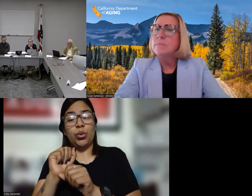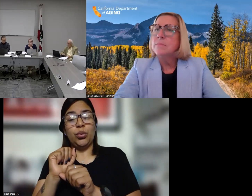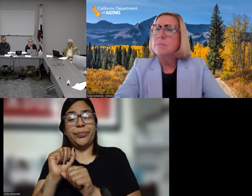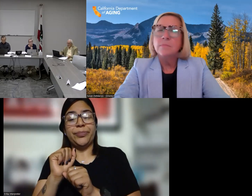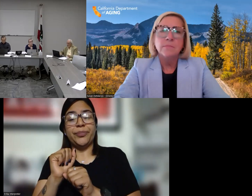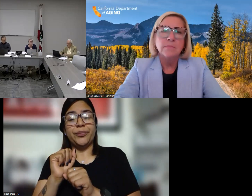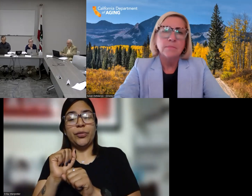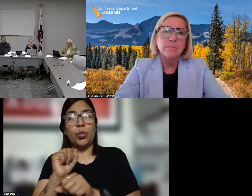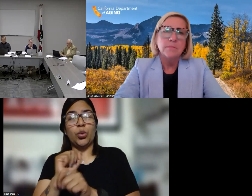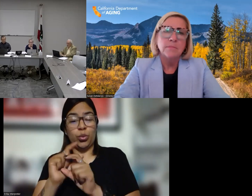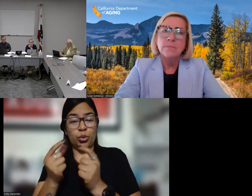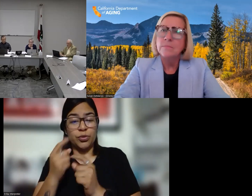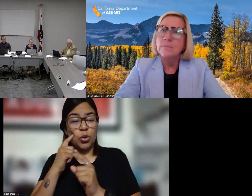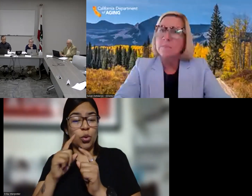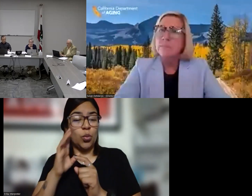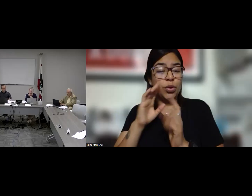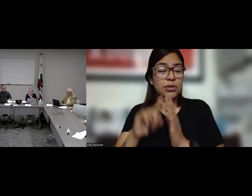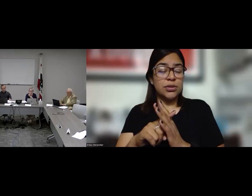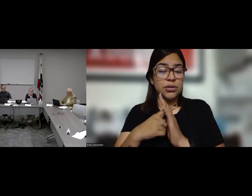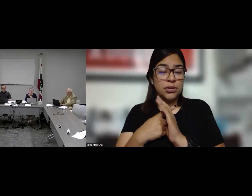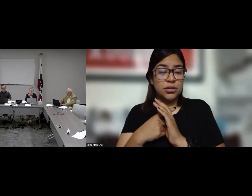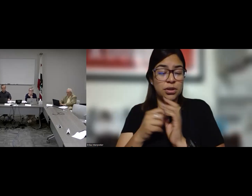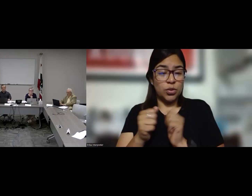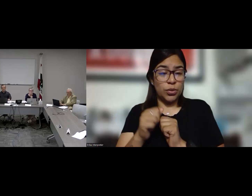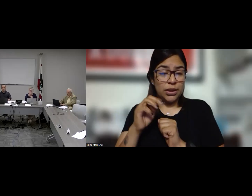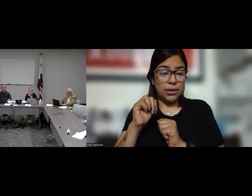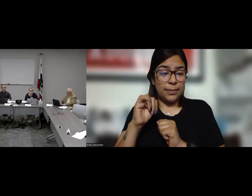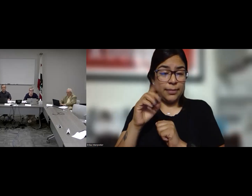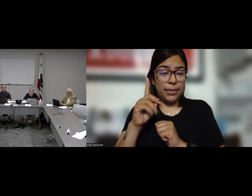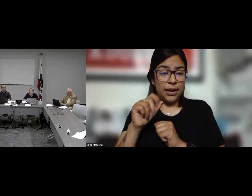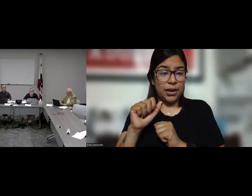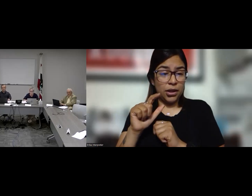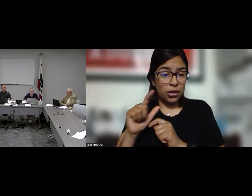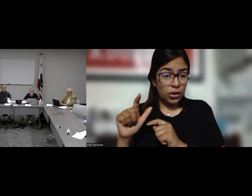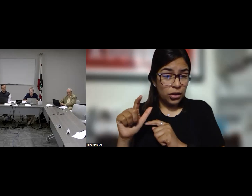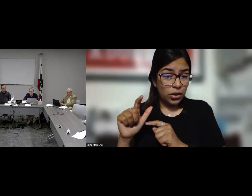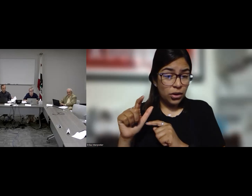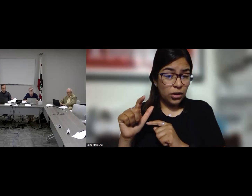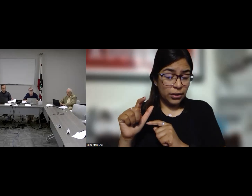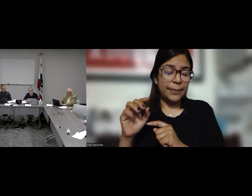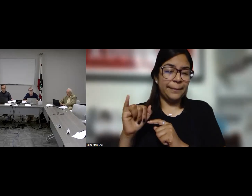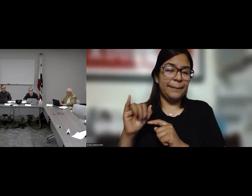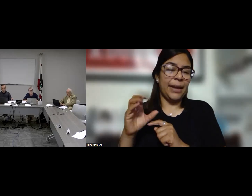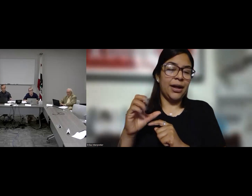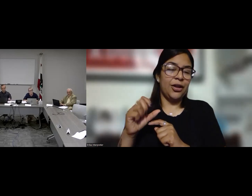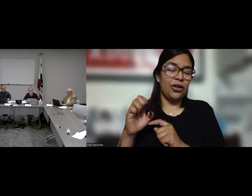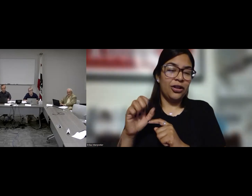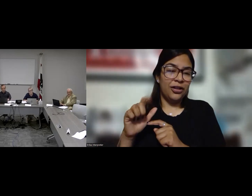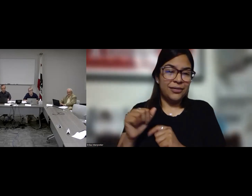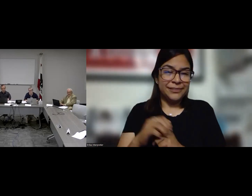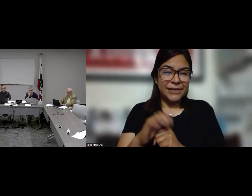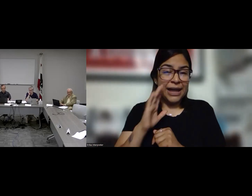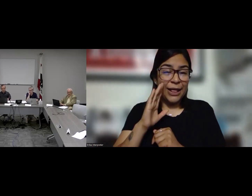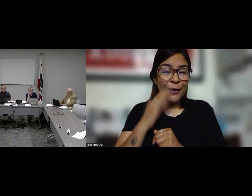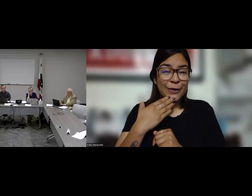starting with c4a and Michael okay thank you Cindy um good afternoon everyone um terms of